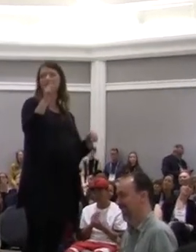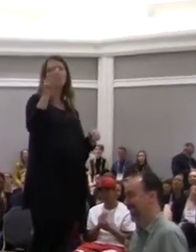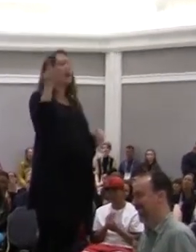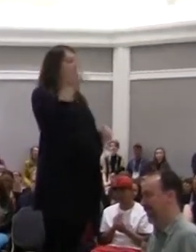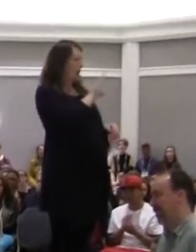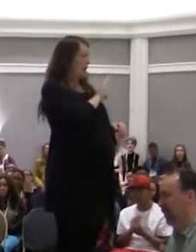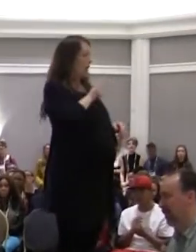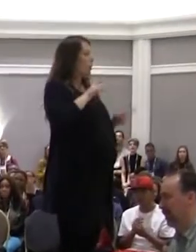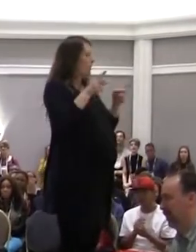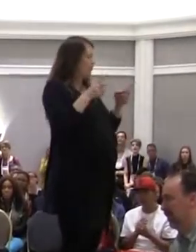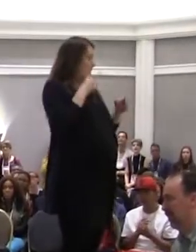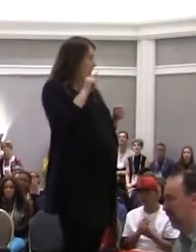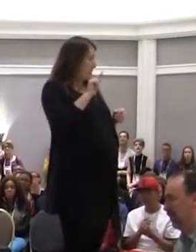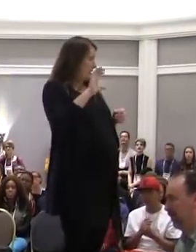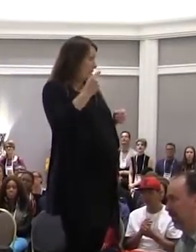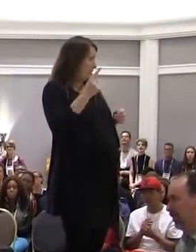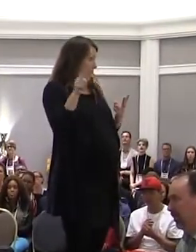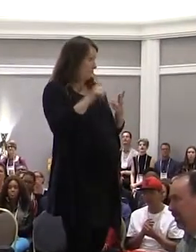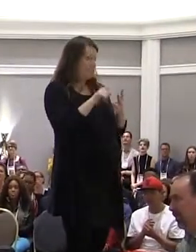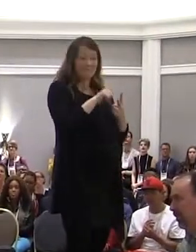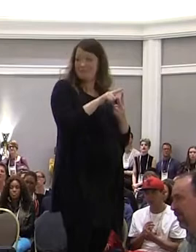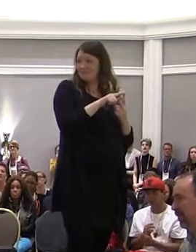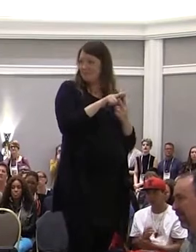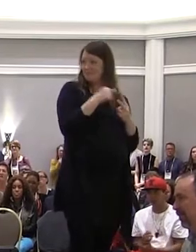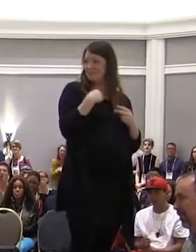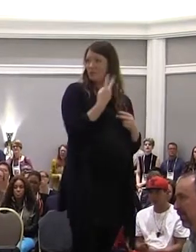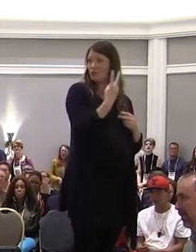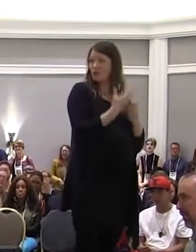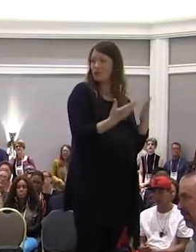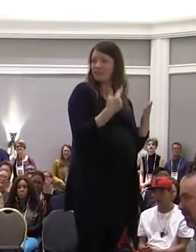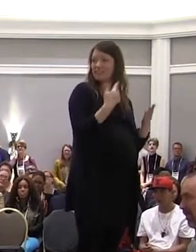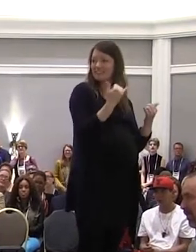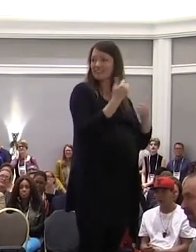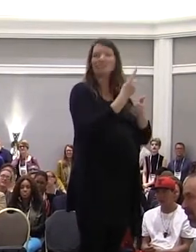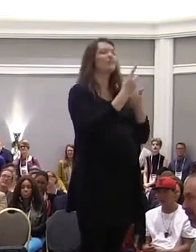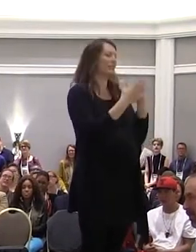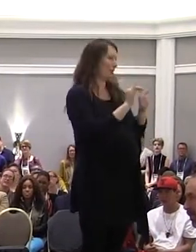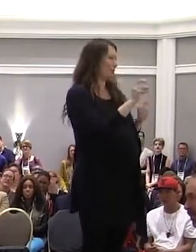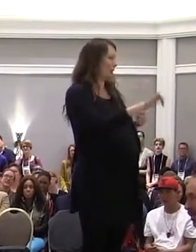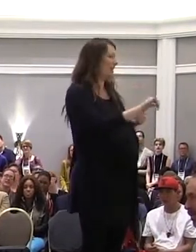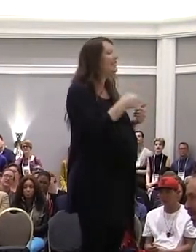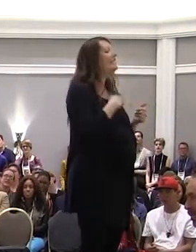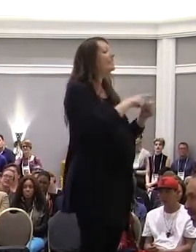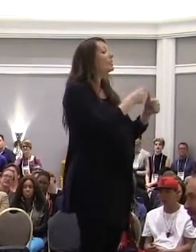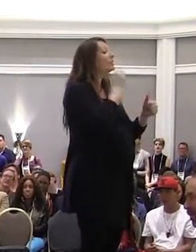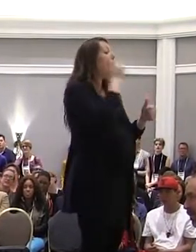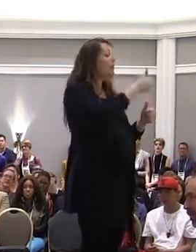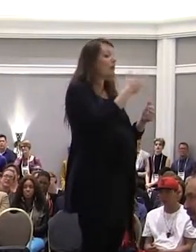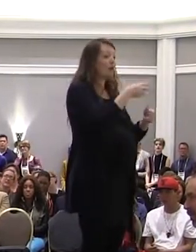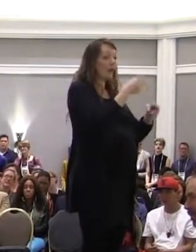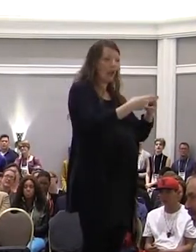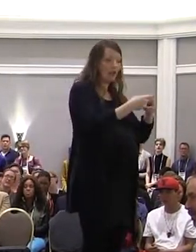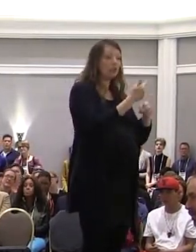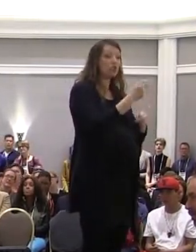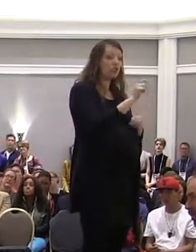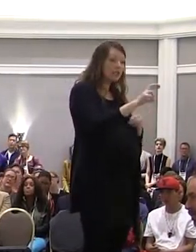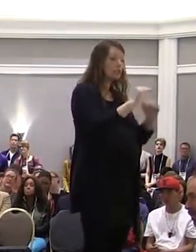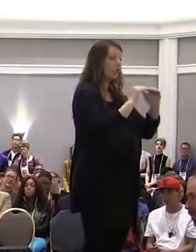So we and the goers, we're doing two things this weekend. You guys. The first thing is tomorrow, and we are calling it Gender Equity on Our Stages,